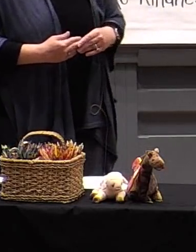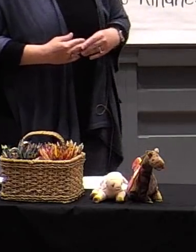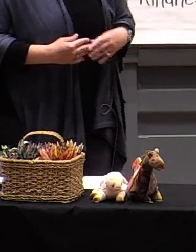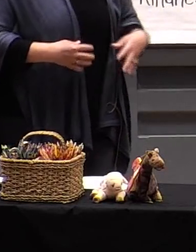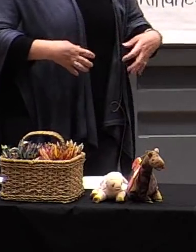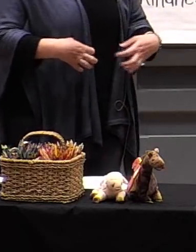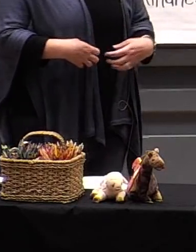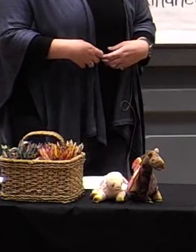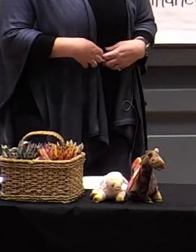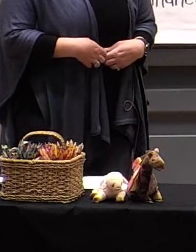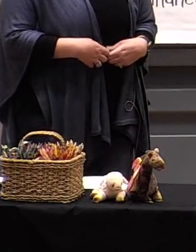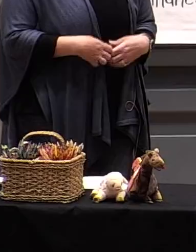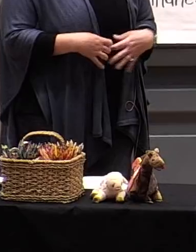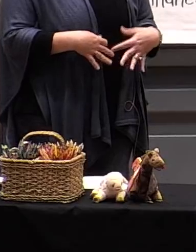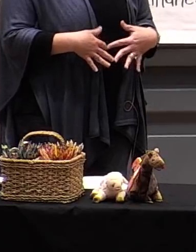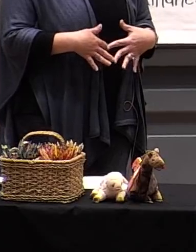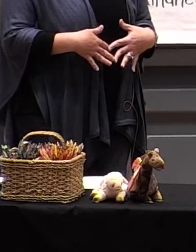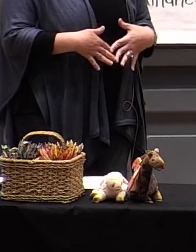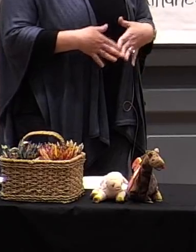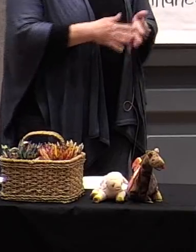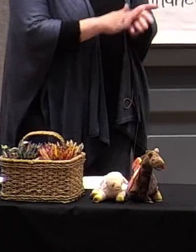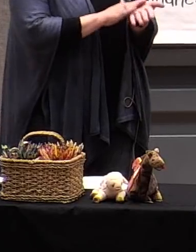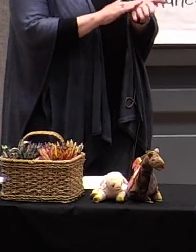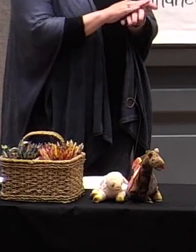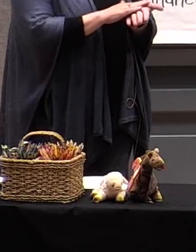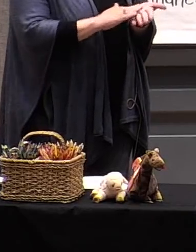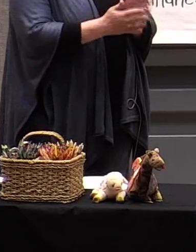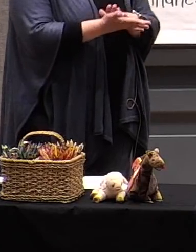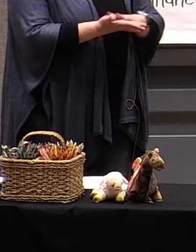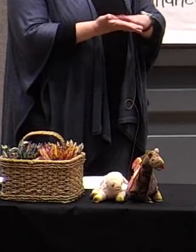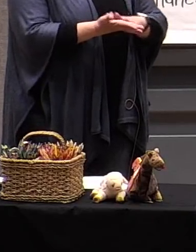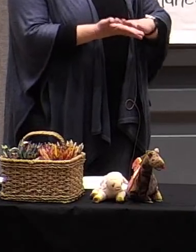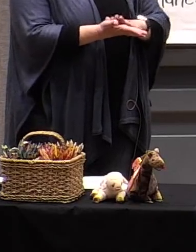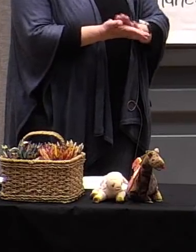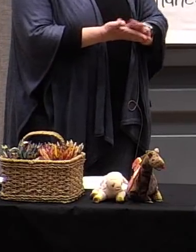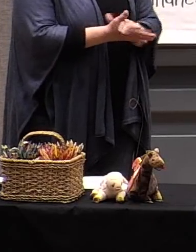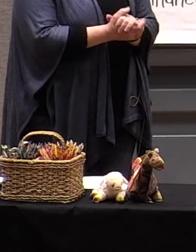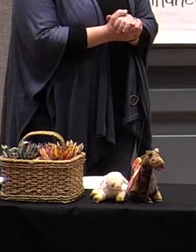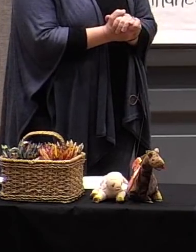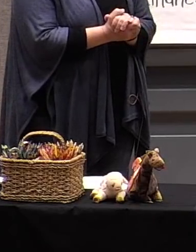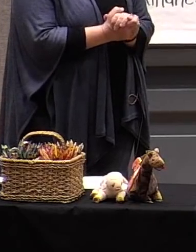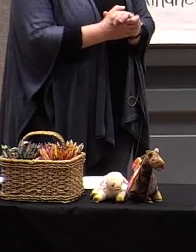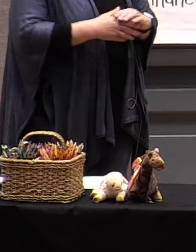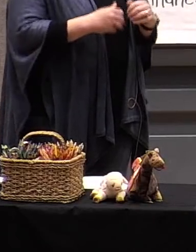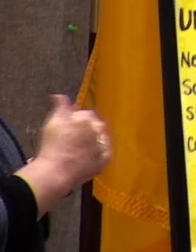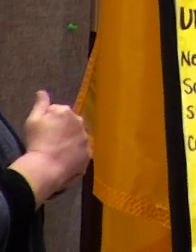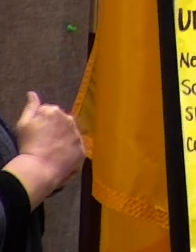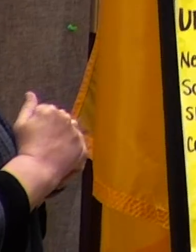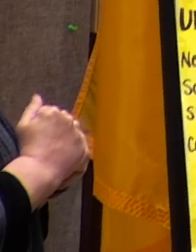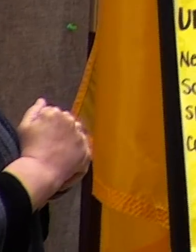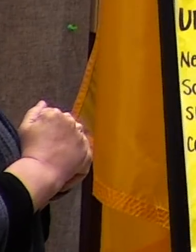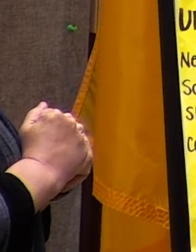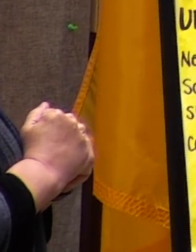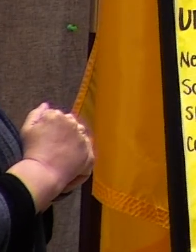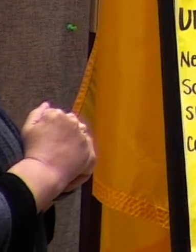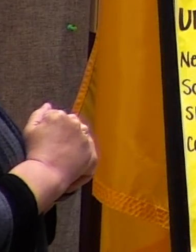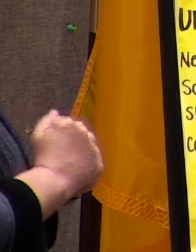Well, I get butterflies in my stomach, my palms sweat just a little bit, I kind of clinch in.